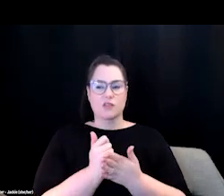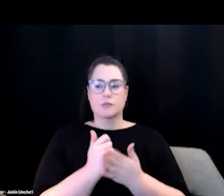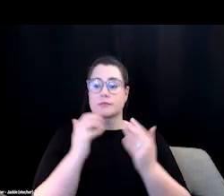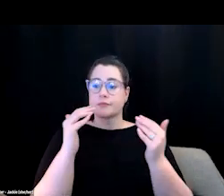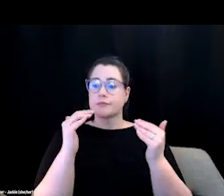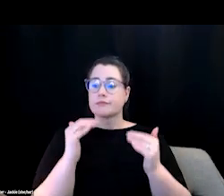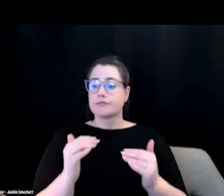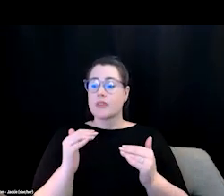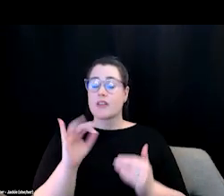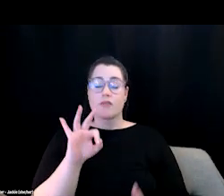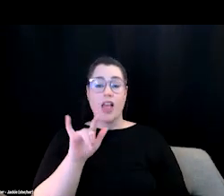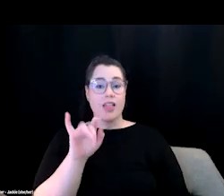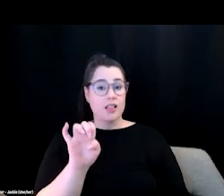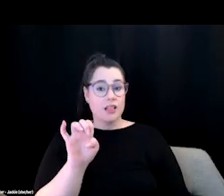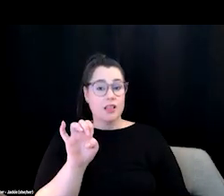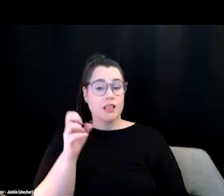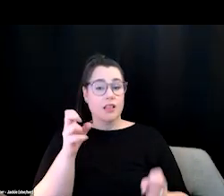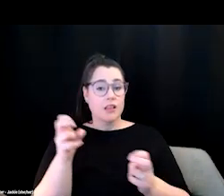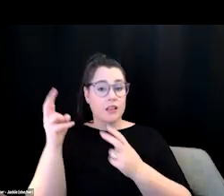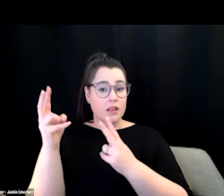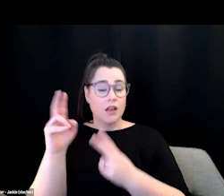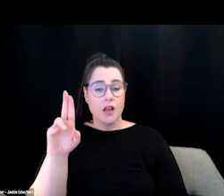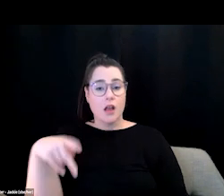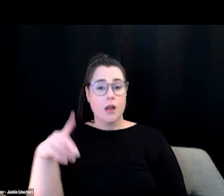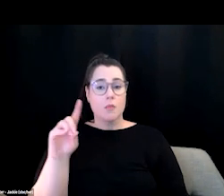So if you are a legacy FastLane user, you might be, you know,